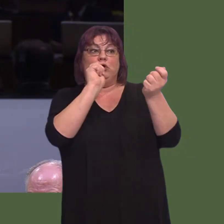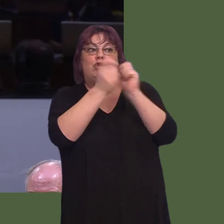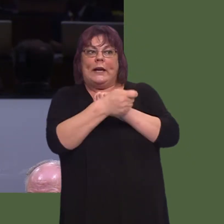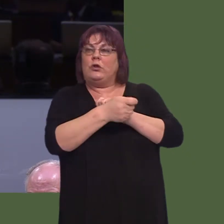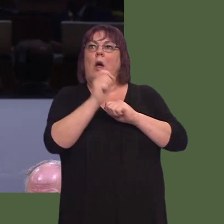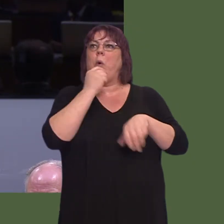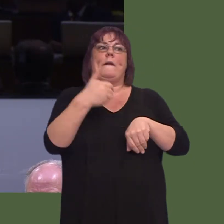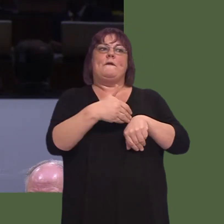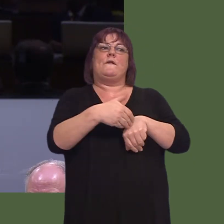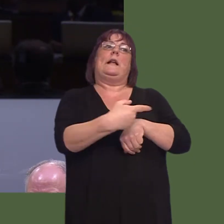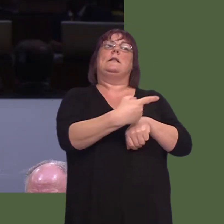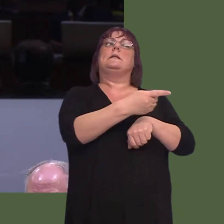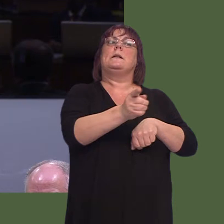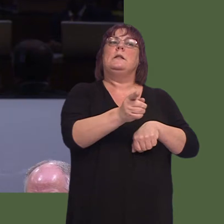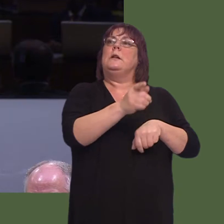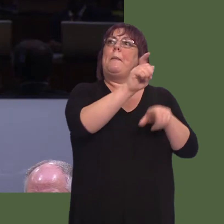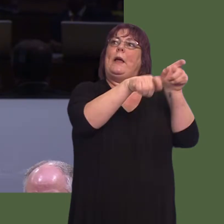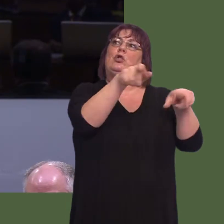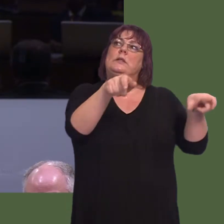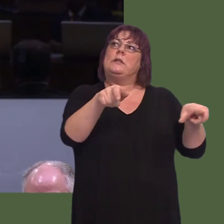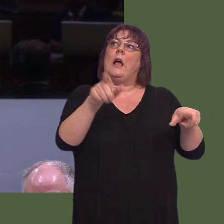And, if you can't give that assurance, will you examine this situation in Powys?